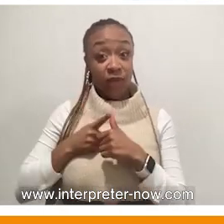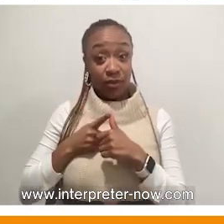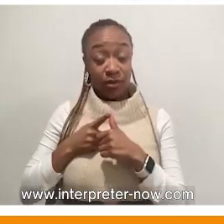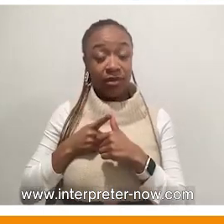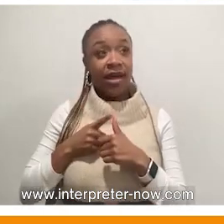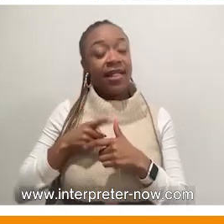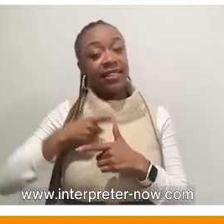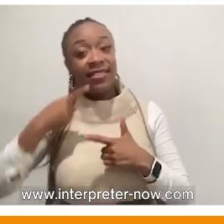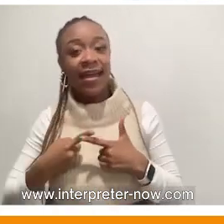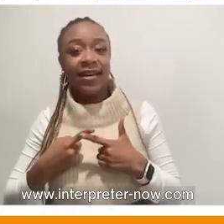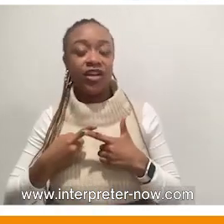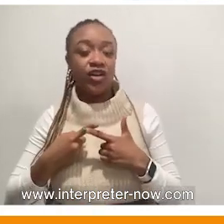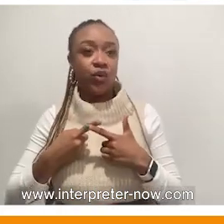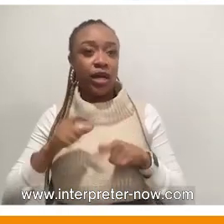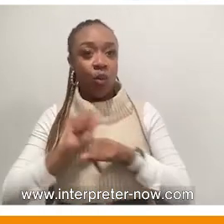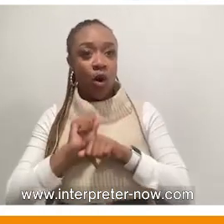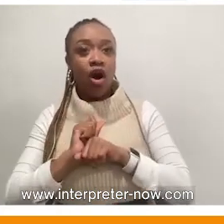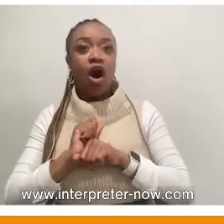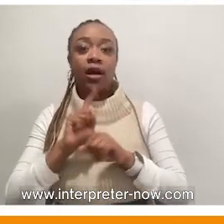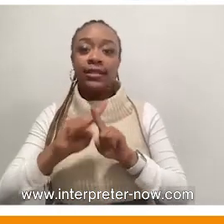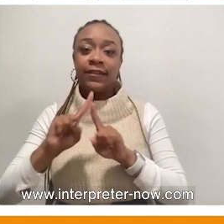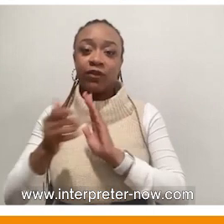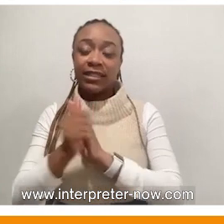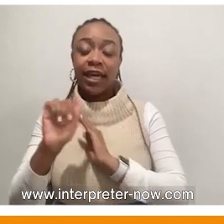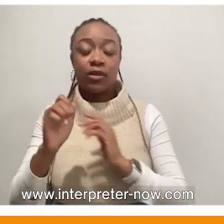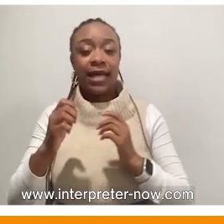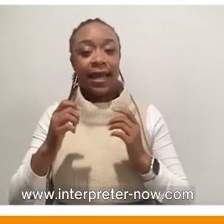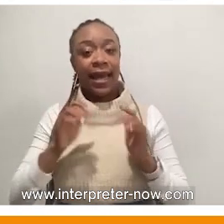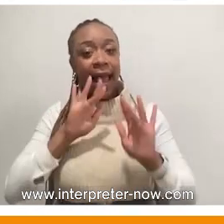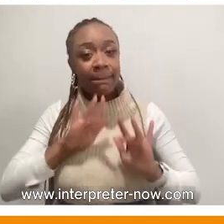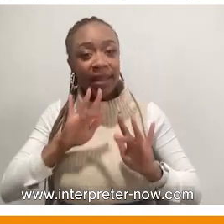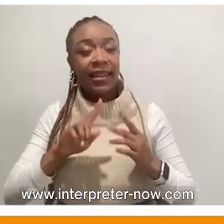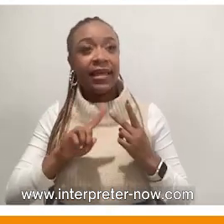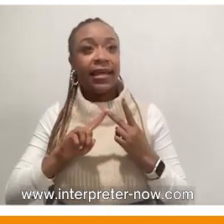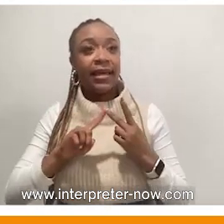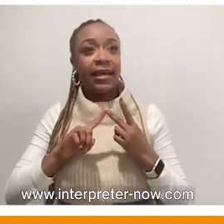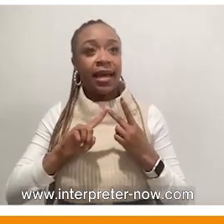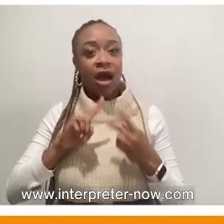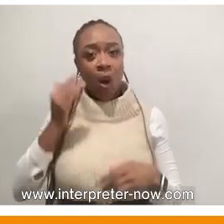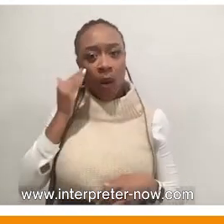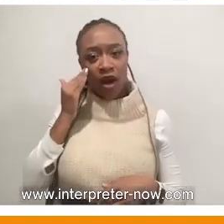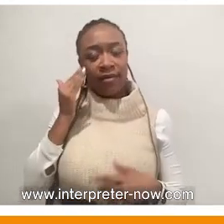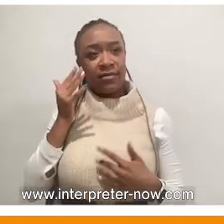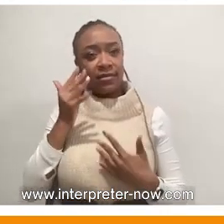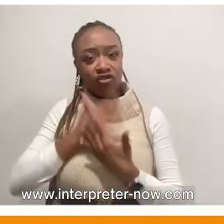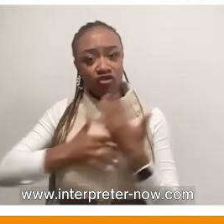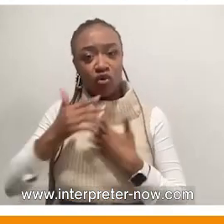skills like empathy, self-awareness, social awareness, all of those things.